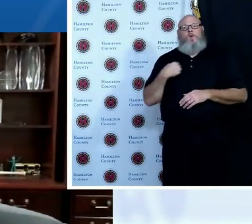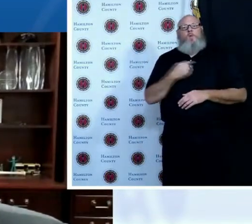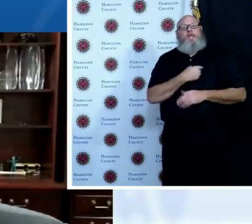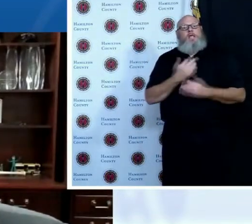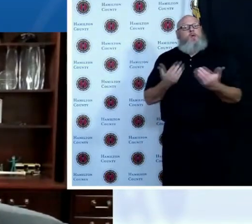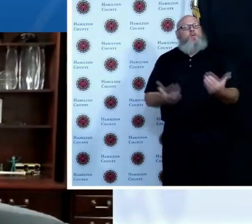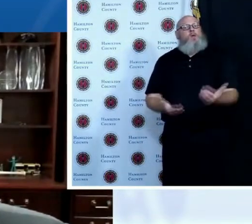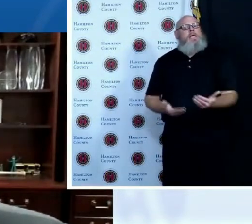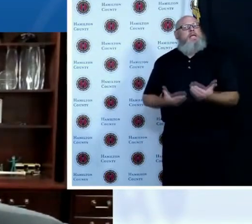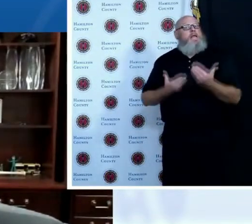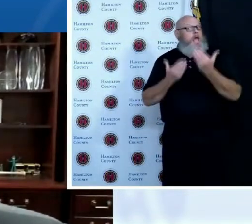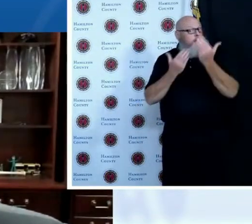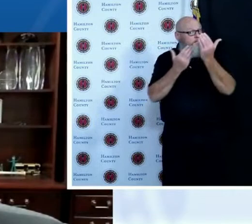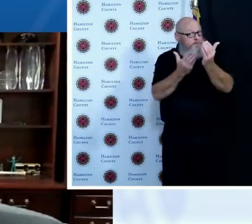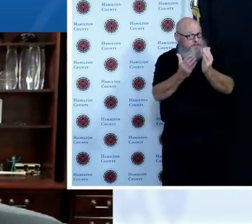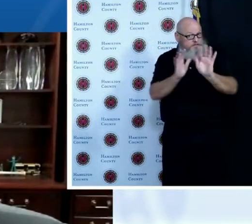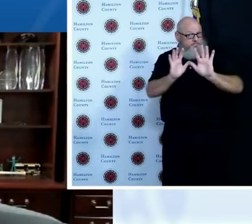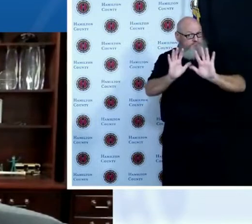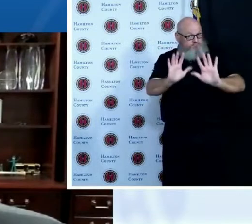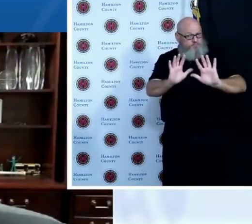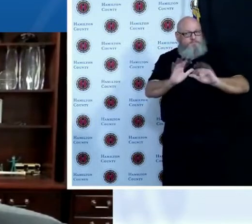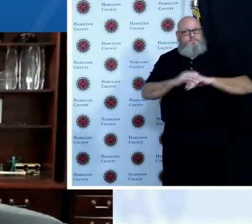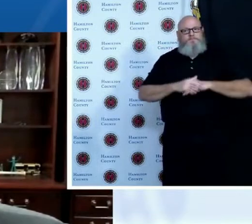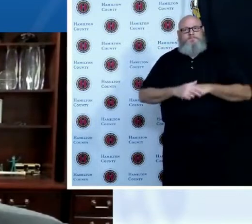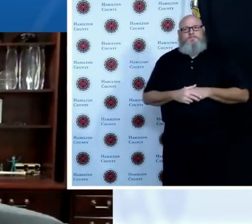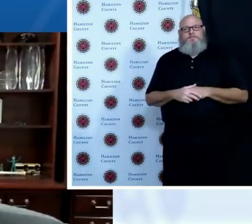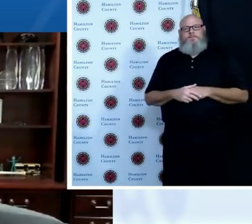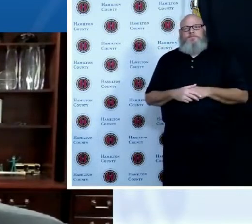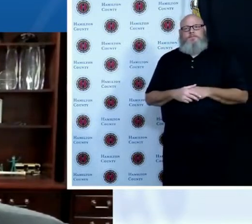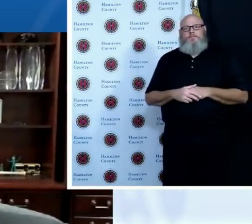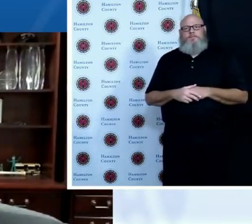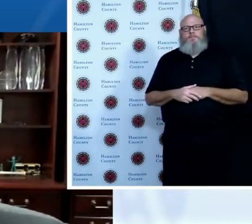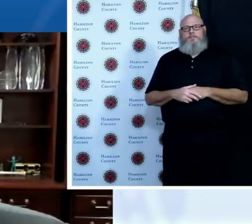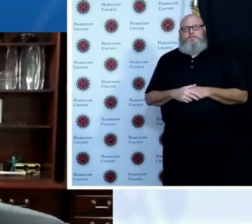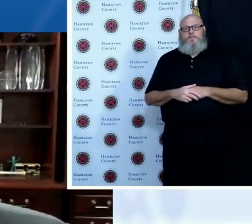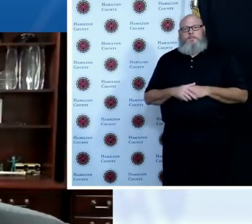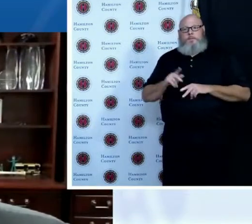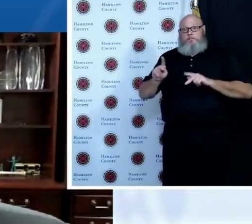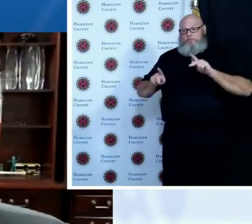think they have or have had Covid are to be vaccinated and I know that's one of the questions